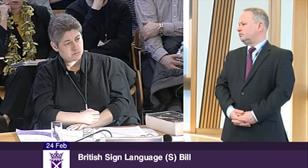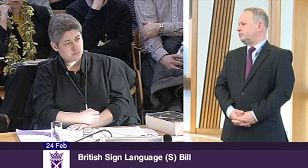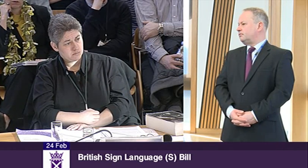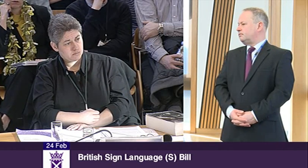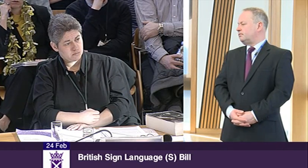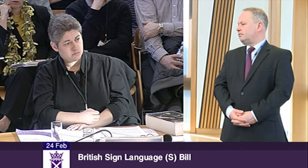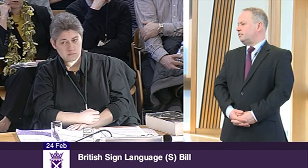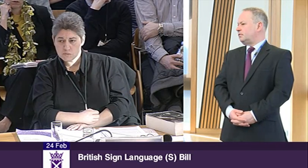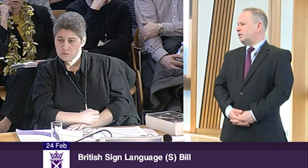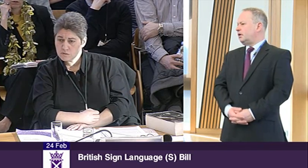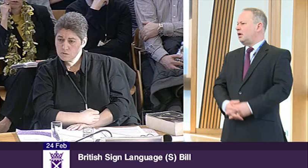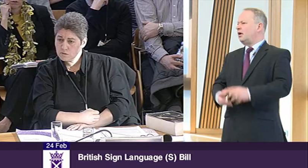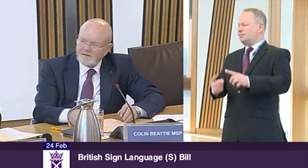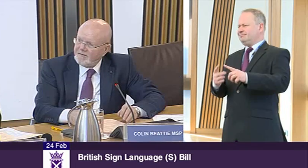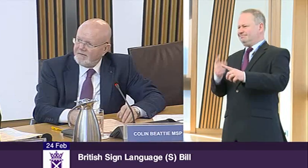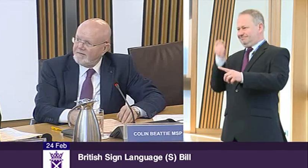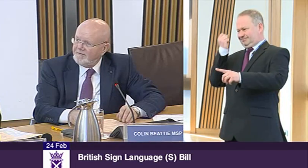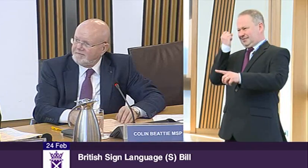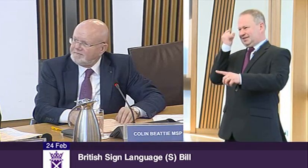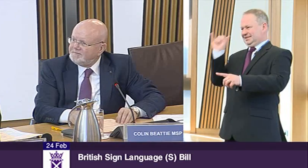that answer your question?